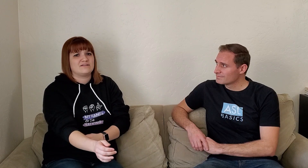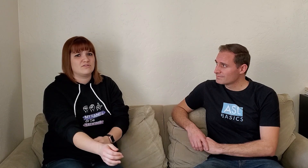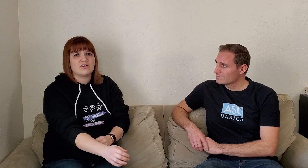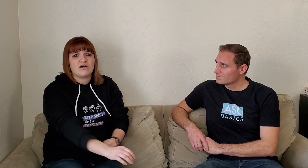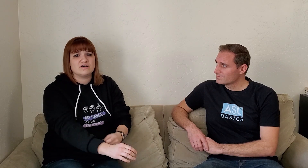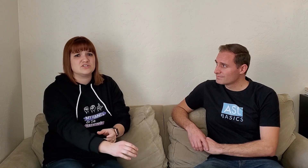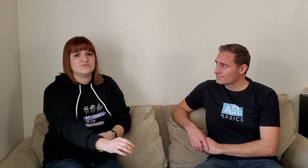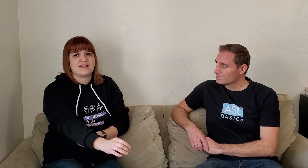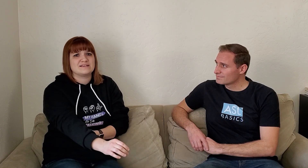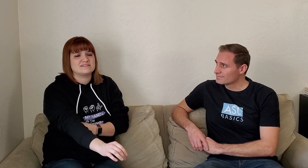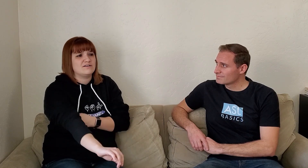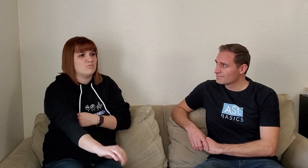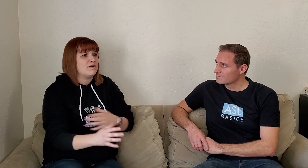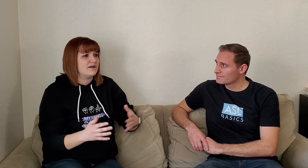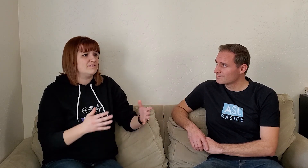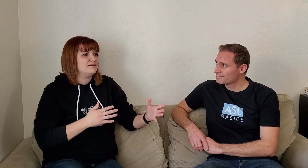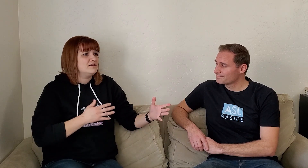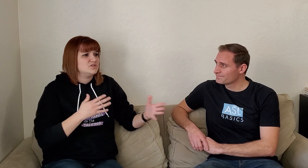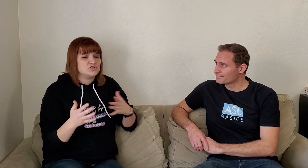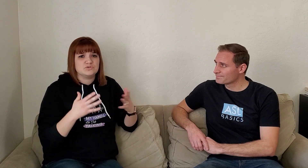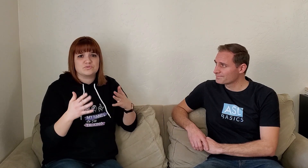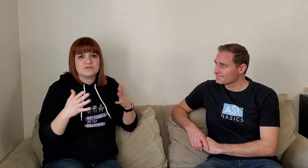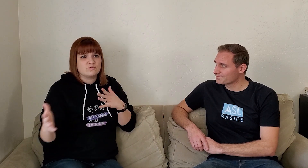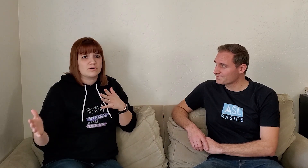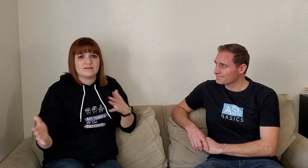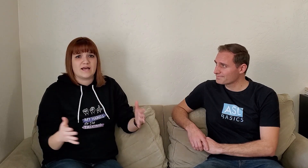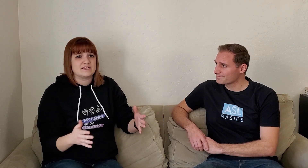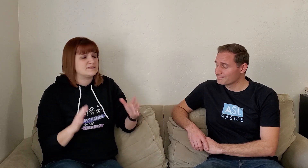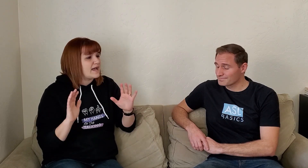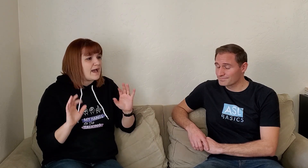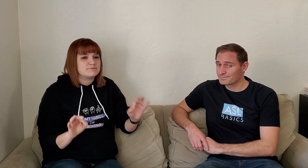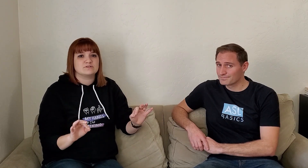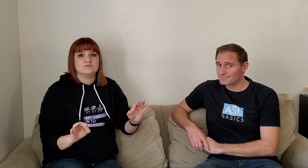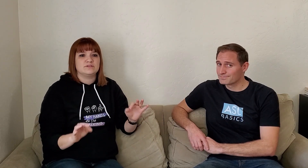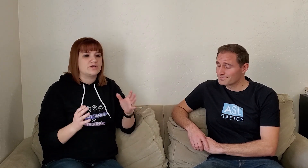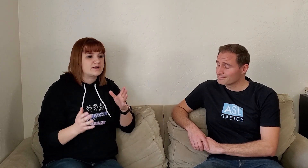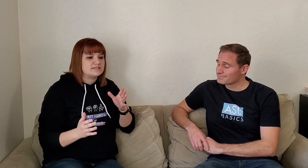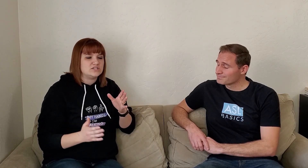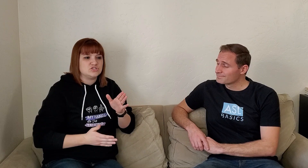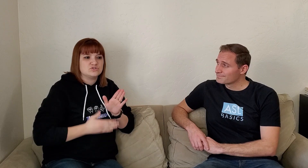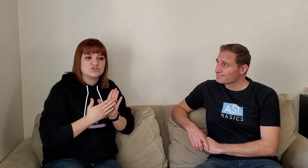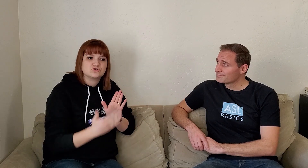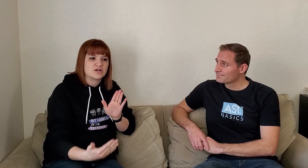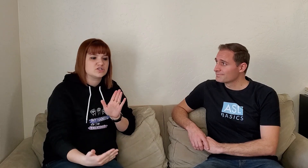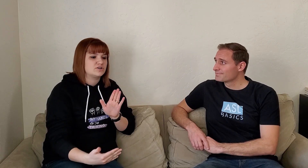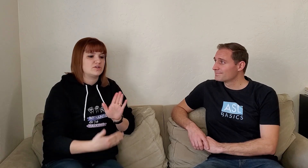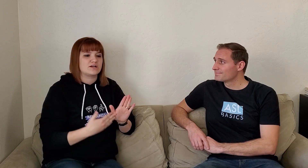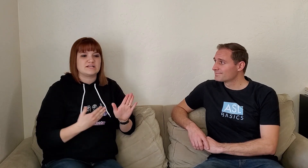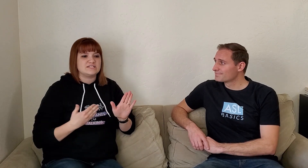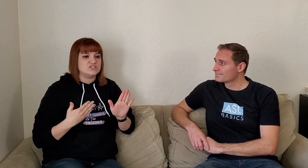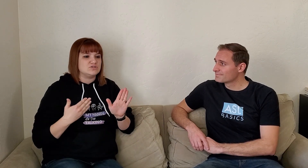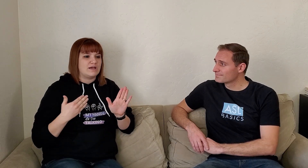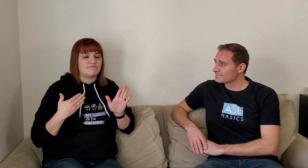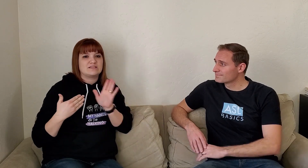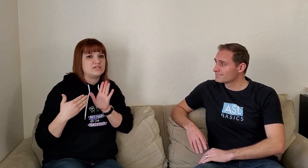Go to college, go to ASL 1, 2 3, 4 class, absolutely. They're going to teach you the structure and they're going to teach you everything you